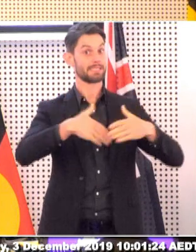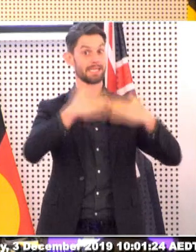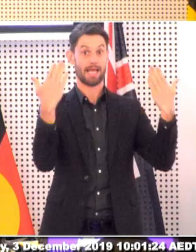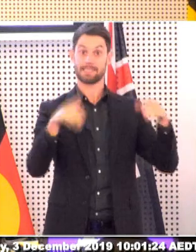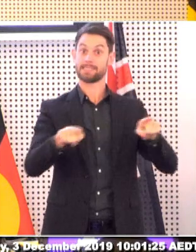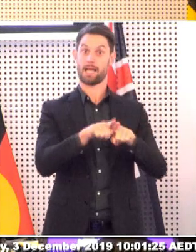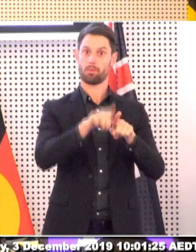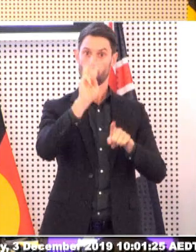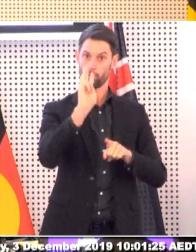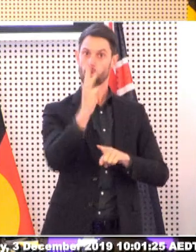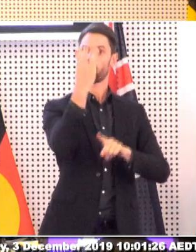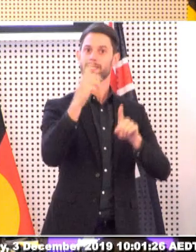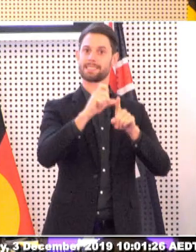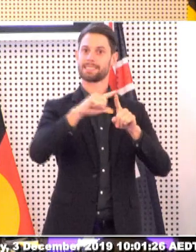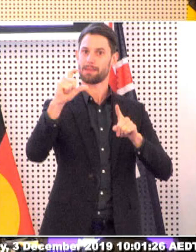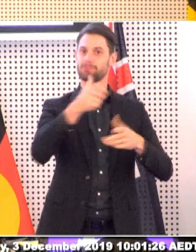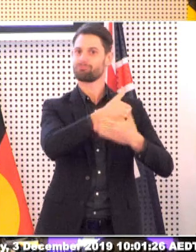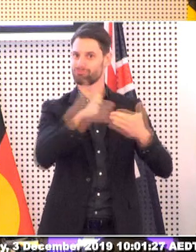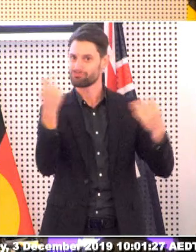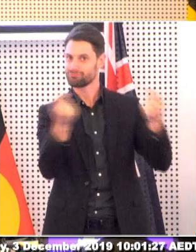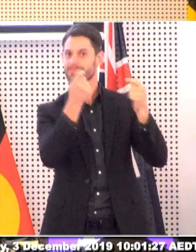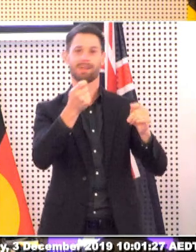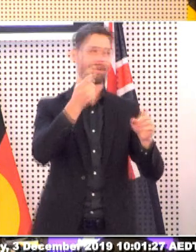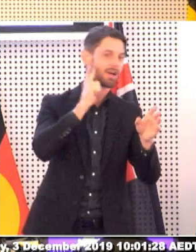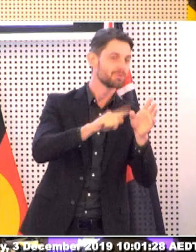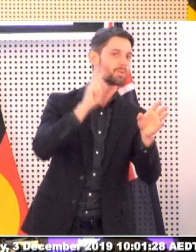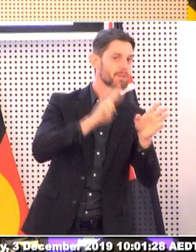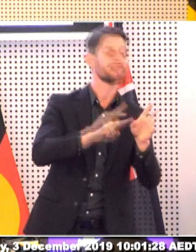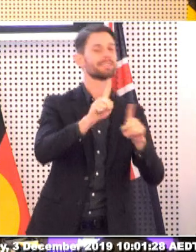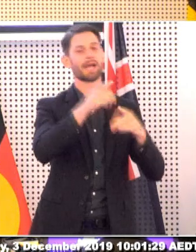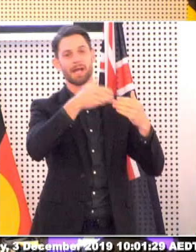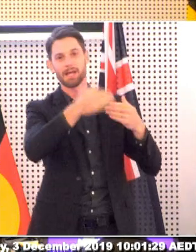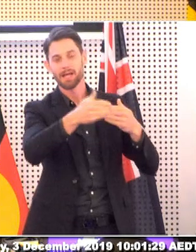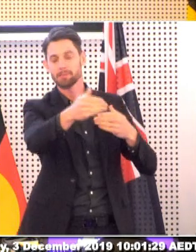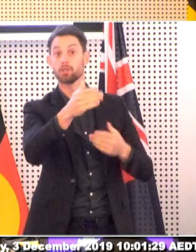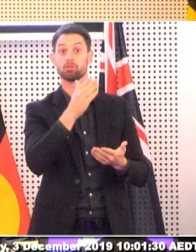3rd of December. The aim is to increase public awareness and understanding of the